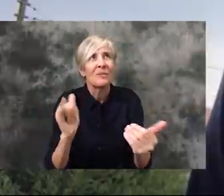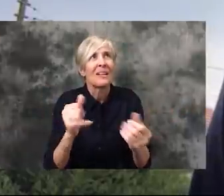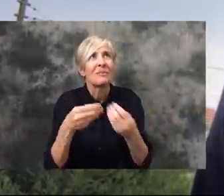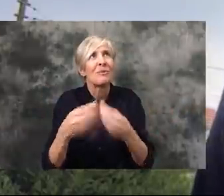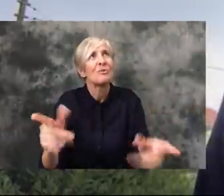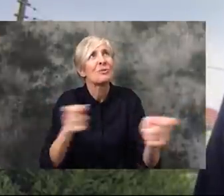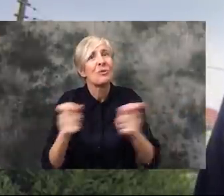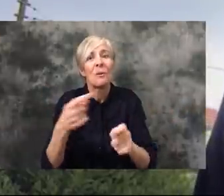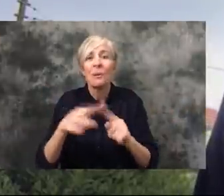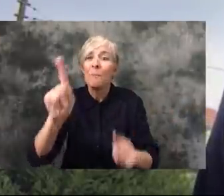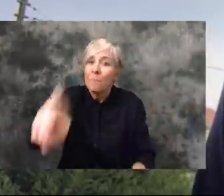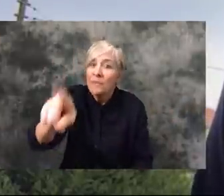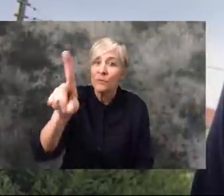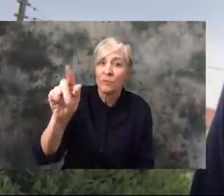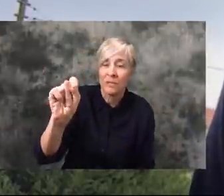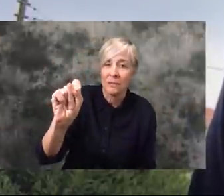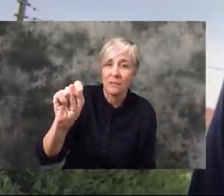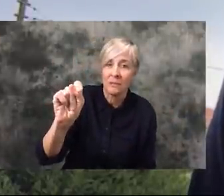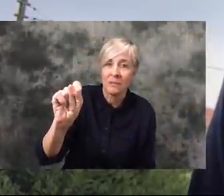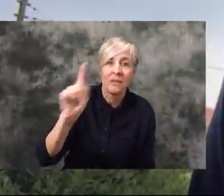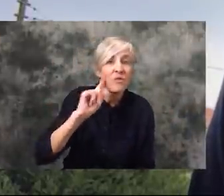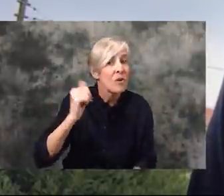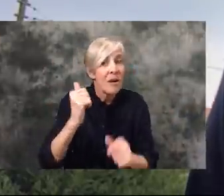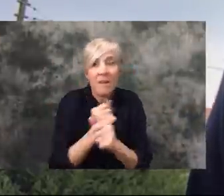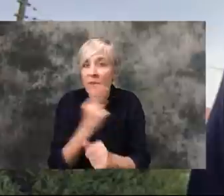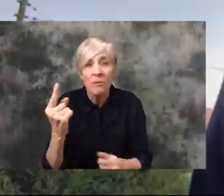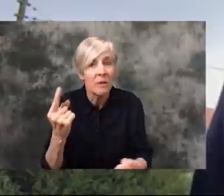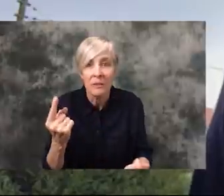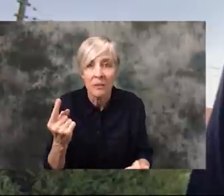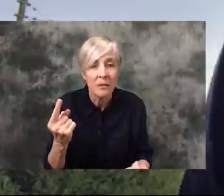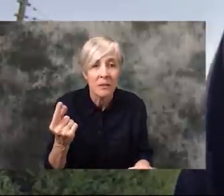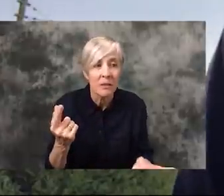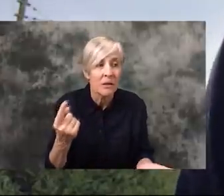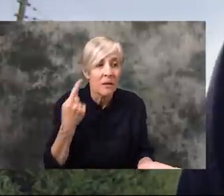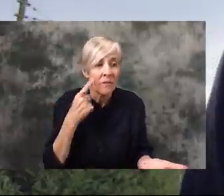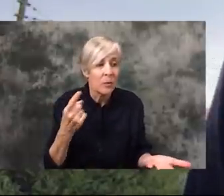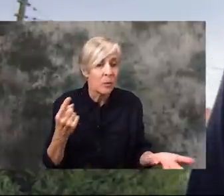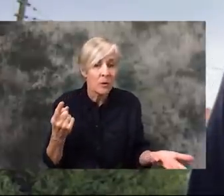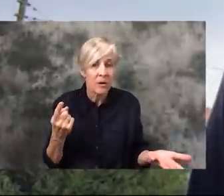control. But we have to do for the sake of everyone for the sake of